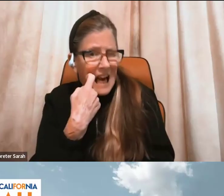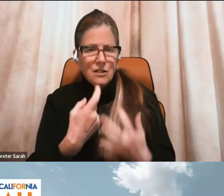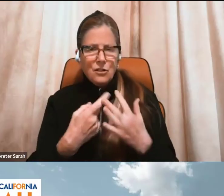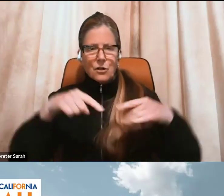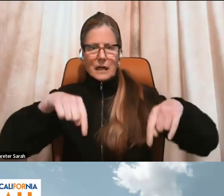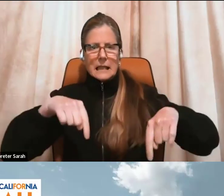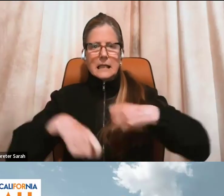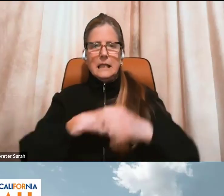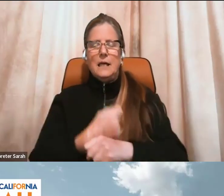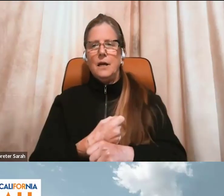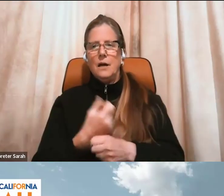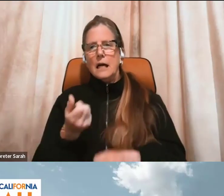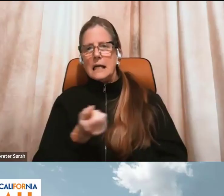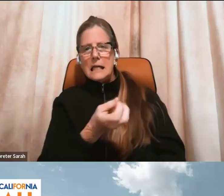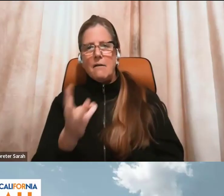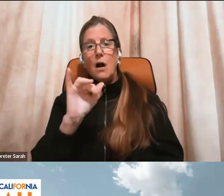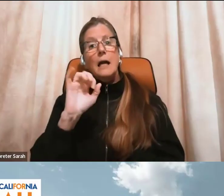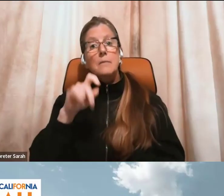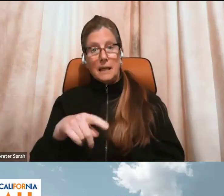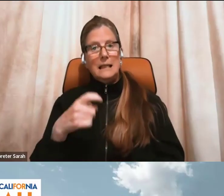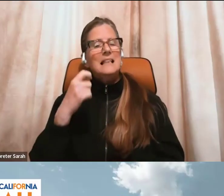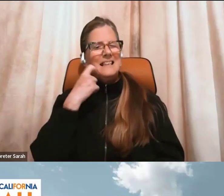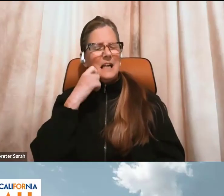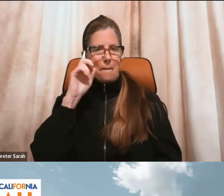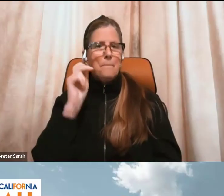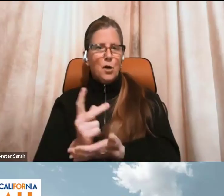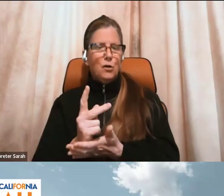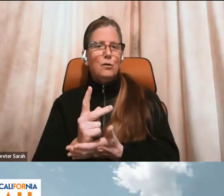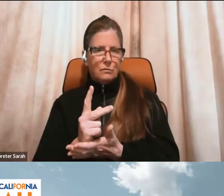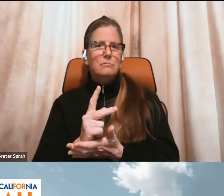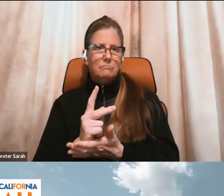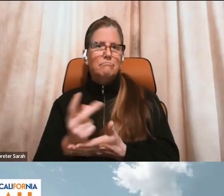been several ISPs that have just been approved recently, so thank you for those updates. Another